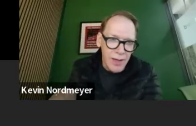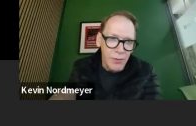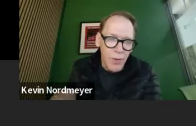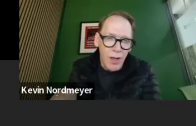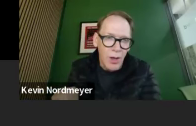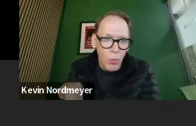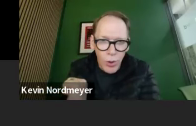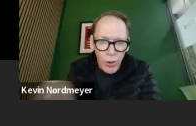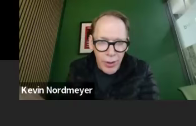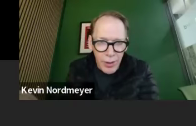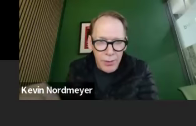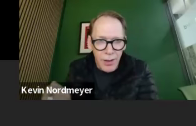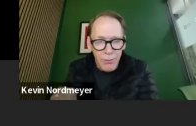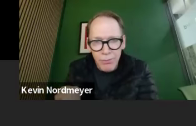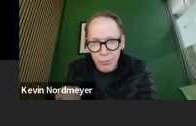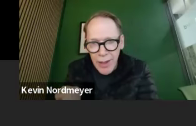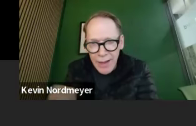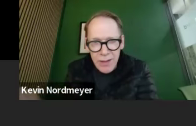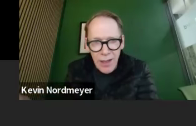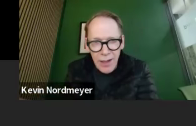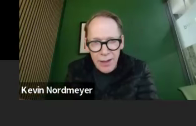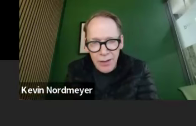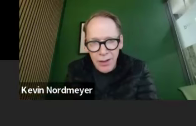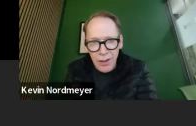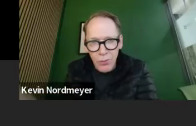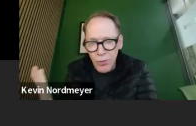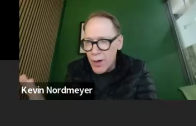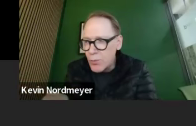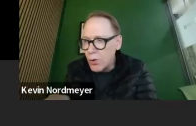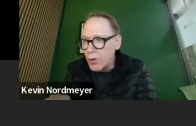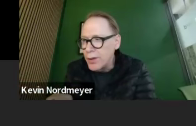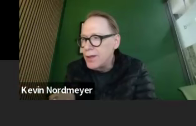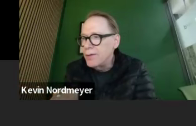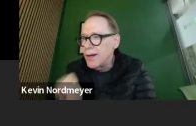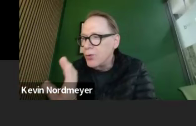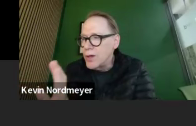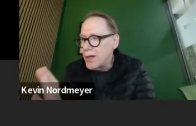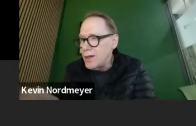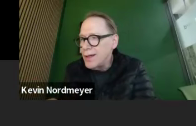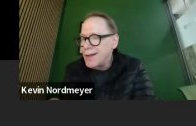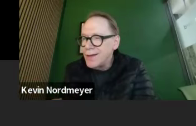they have a word on a black slide with a white word that I'll read.